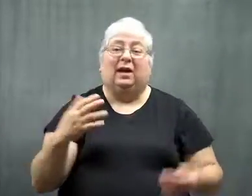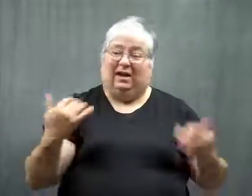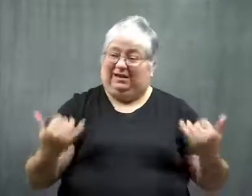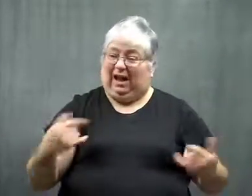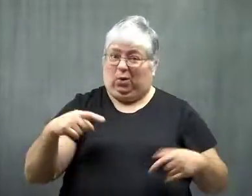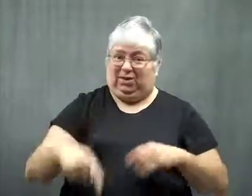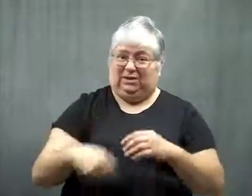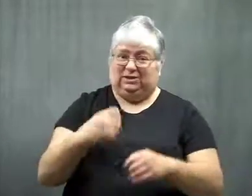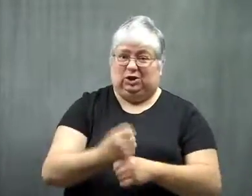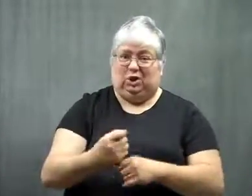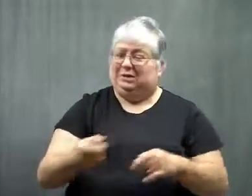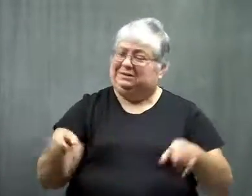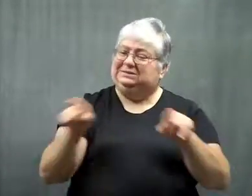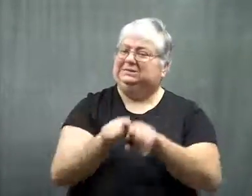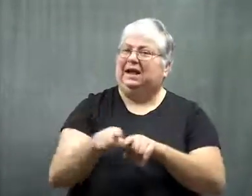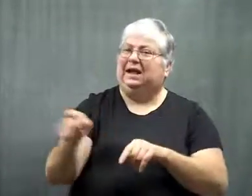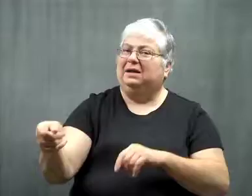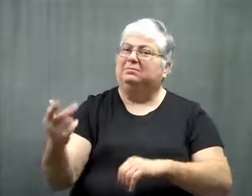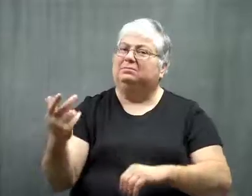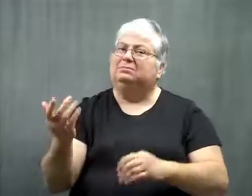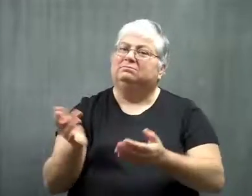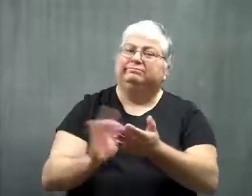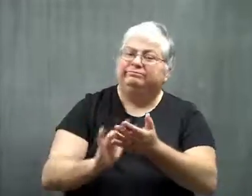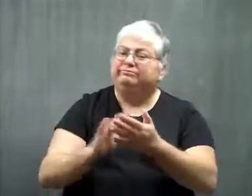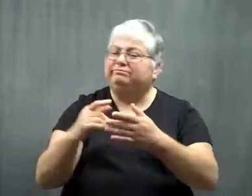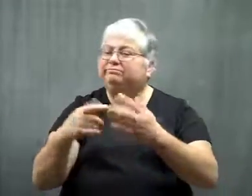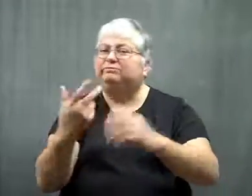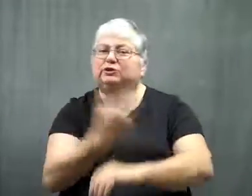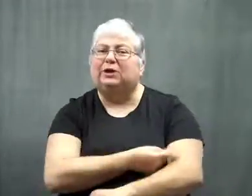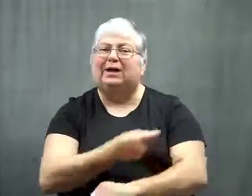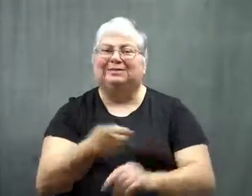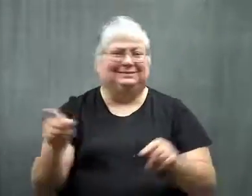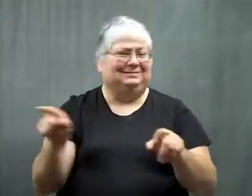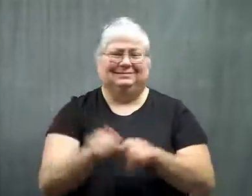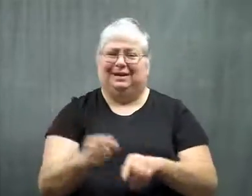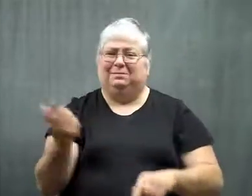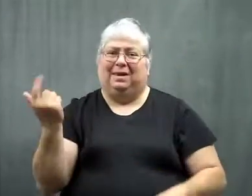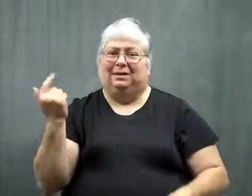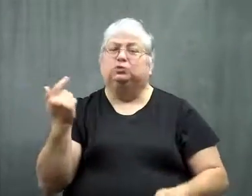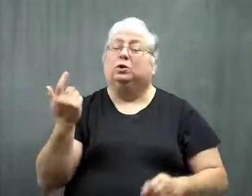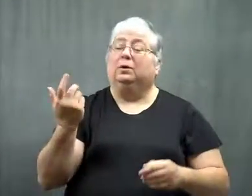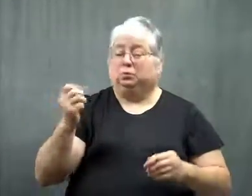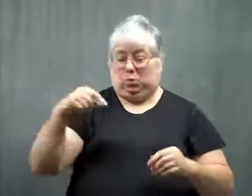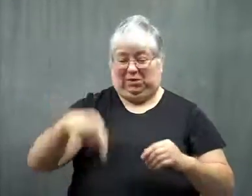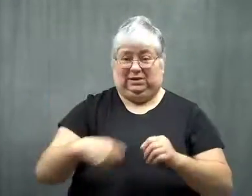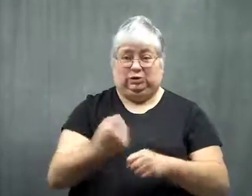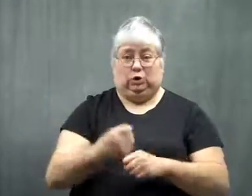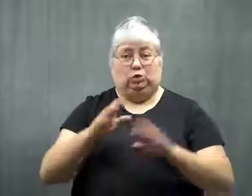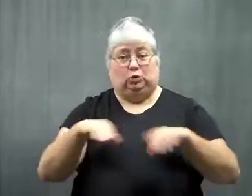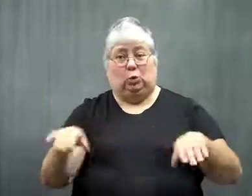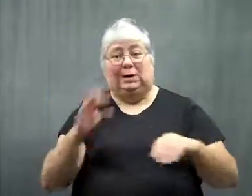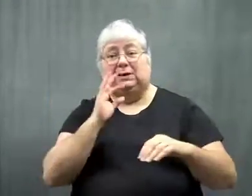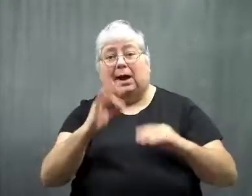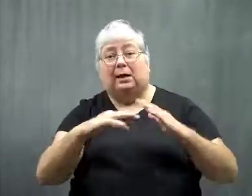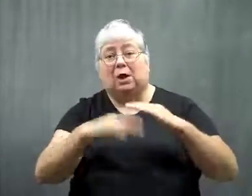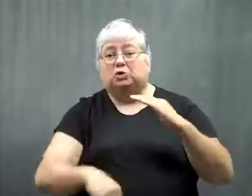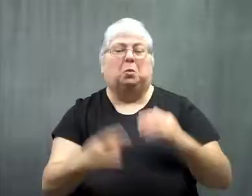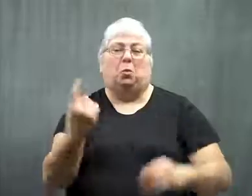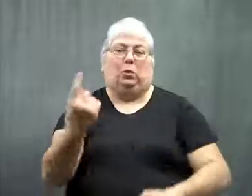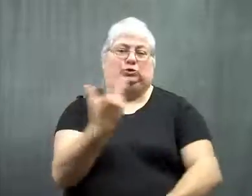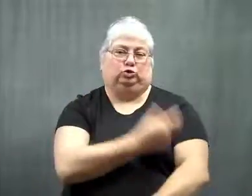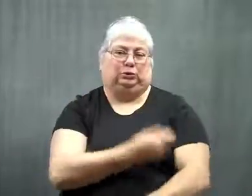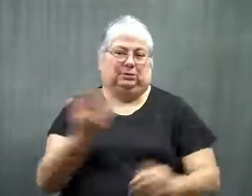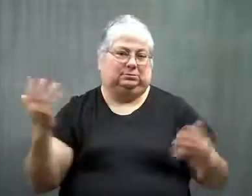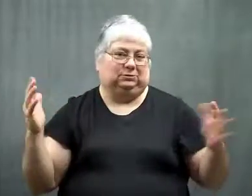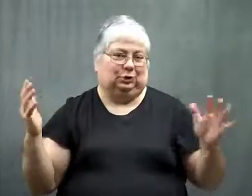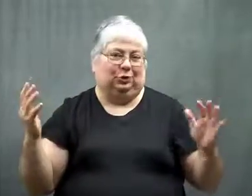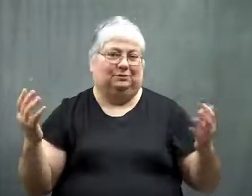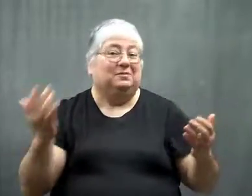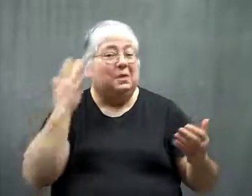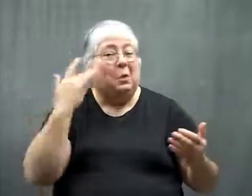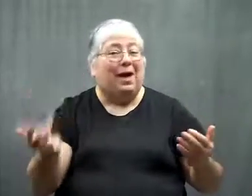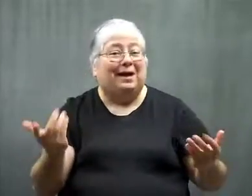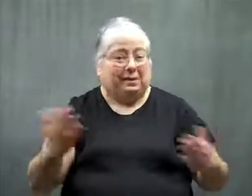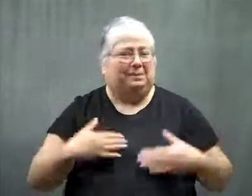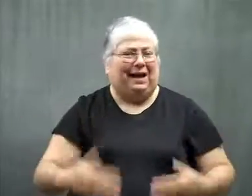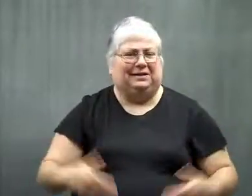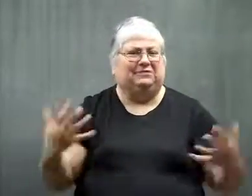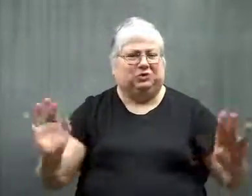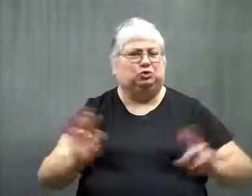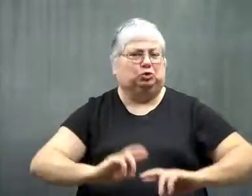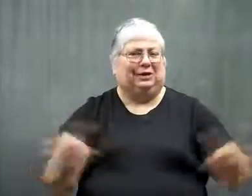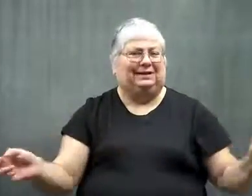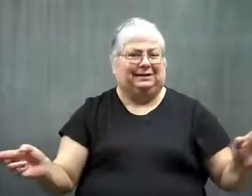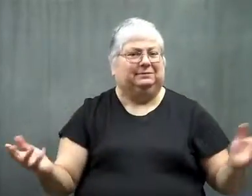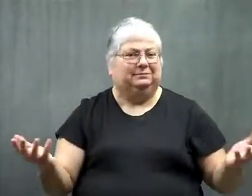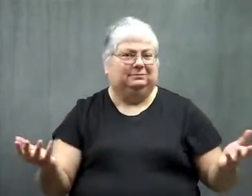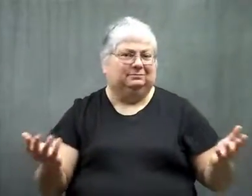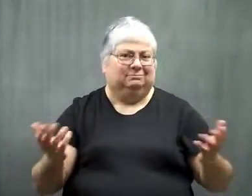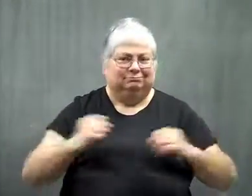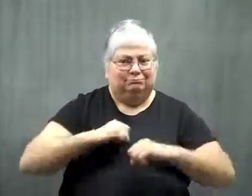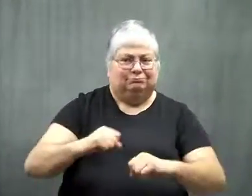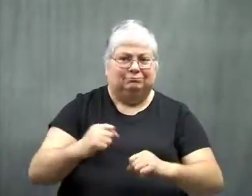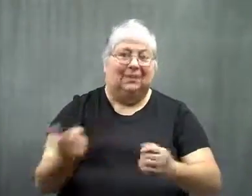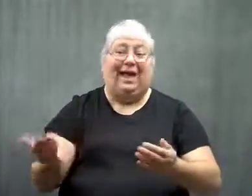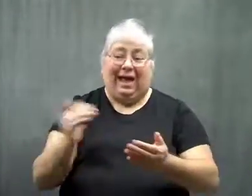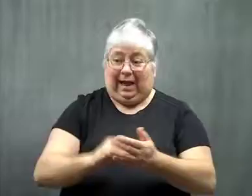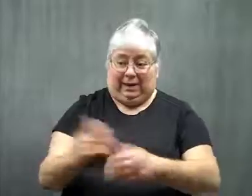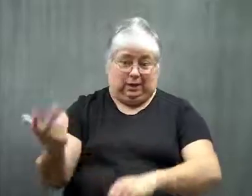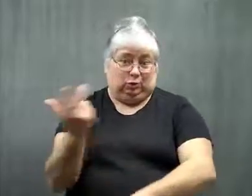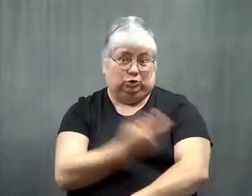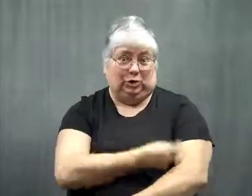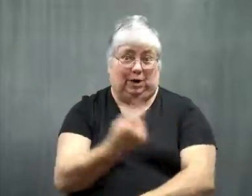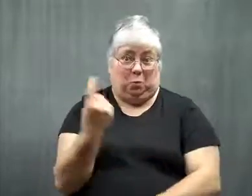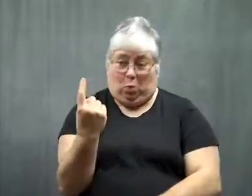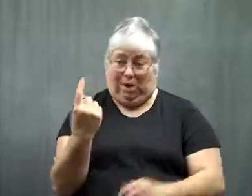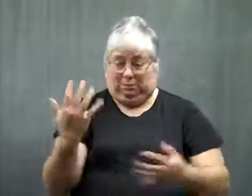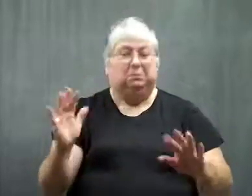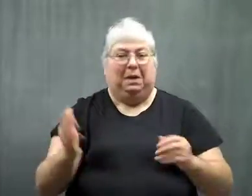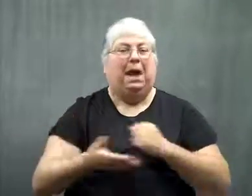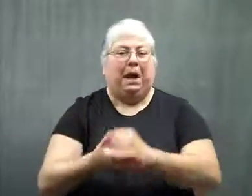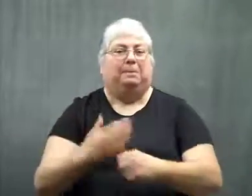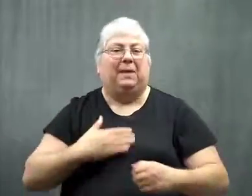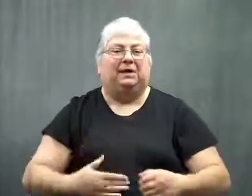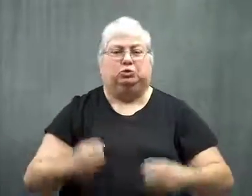Since this year's vaccine is the same as last year's, only one shot is needed for these children.